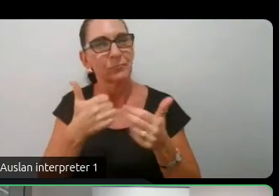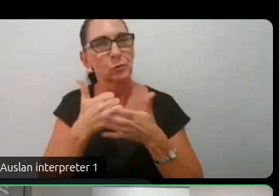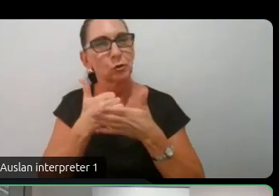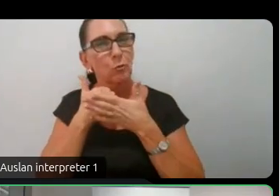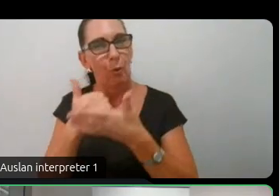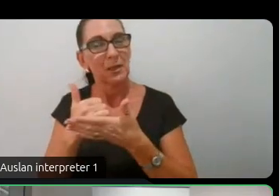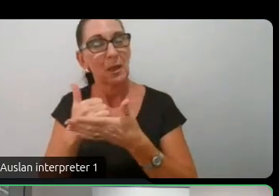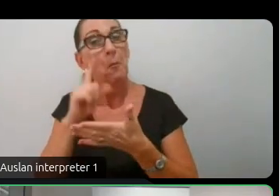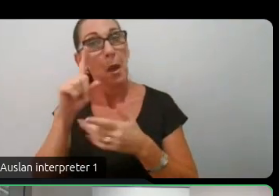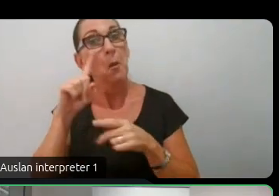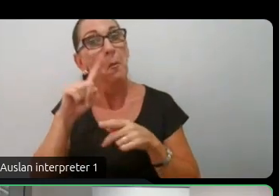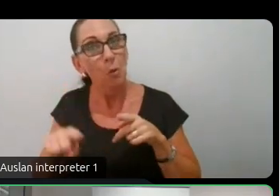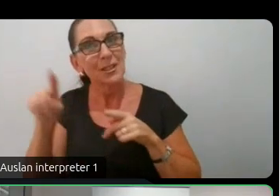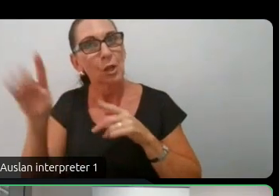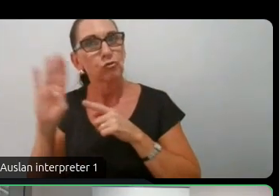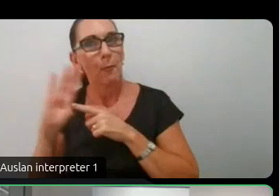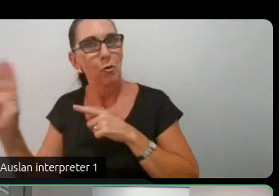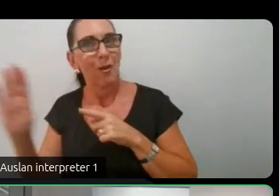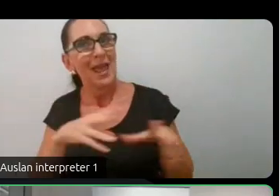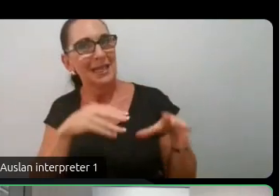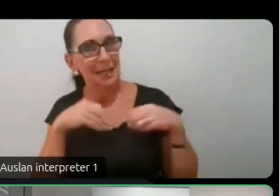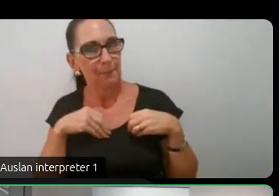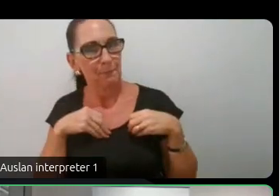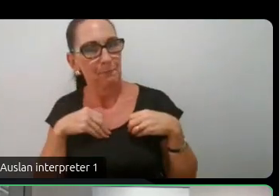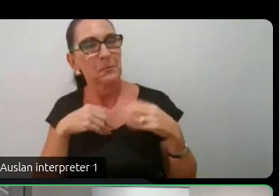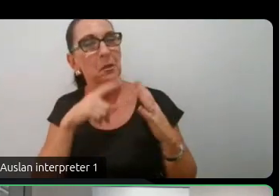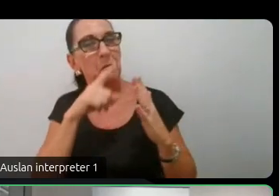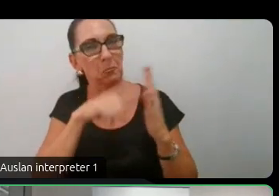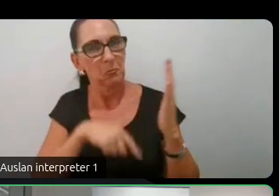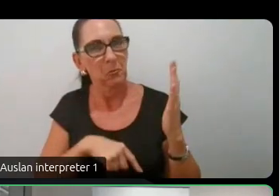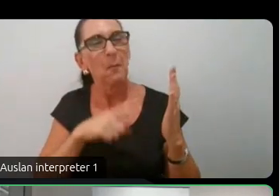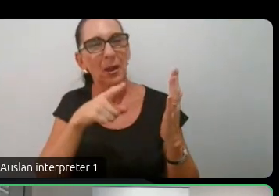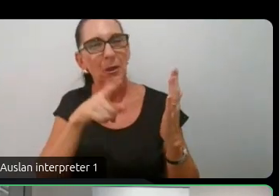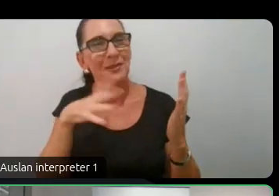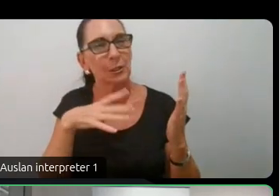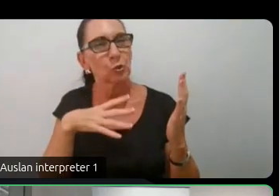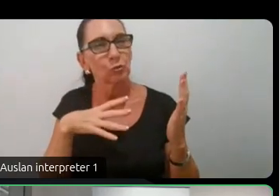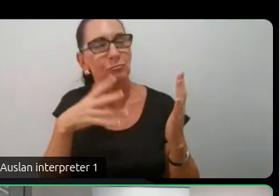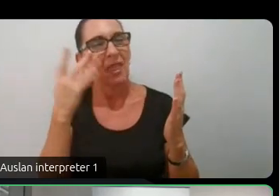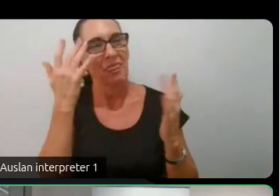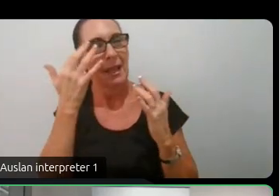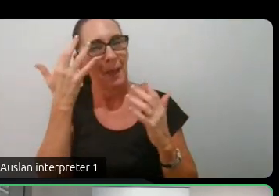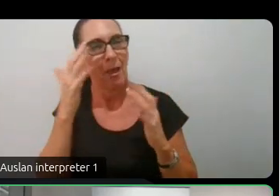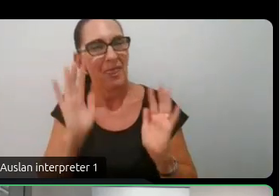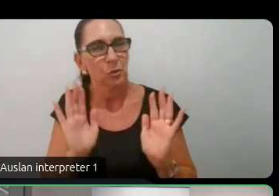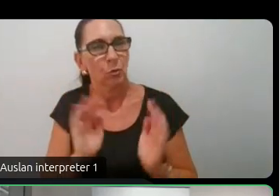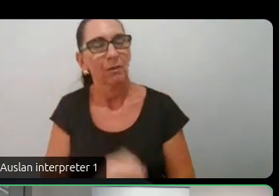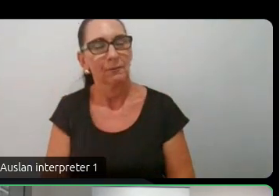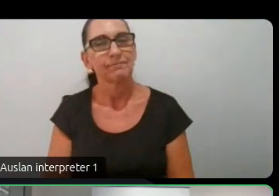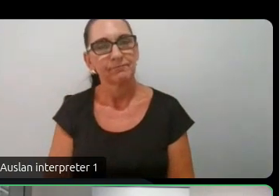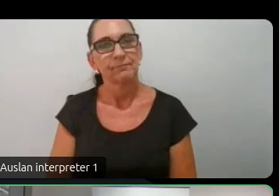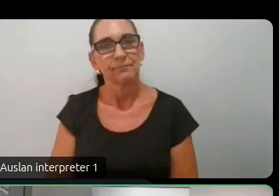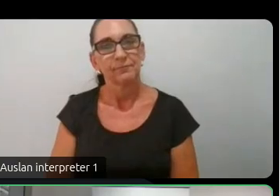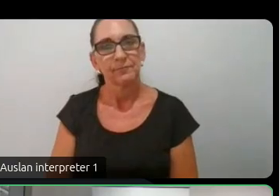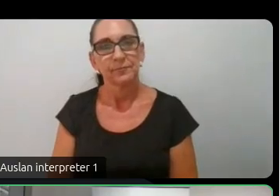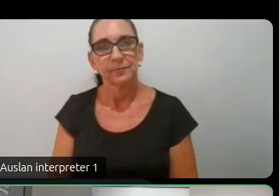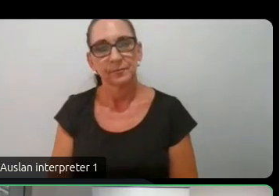by the tribunal and the decision makers to be something that needs to be considered.